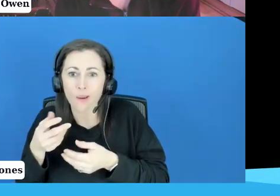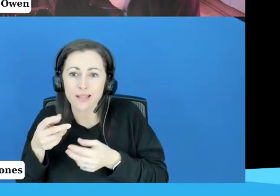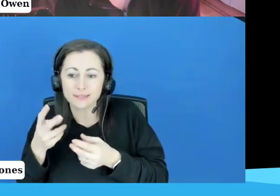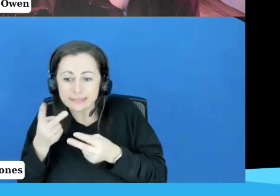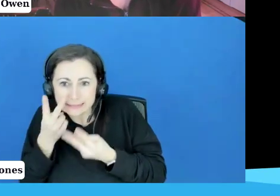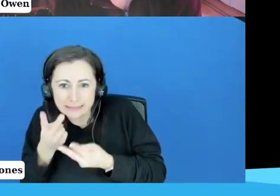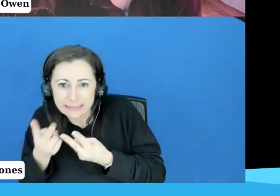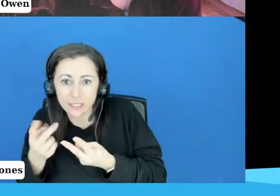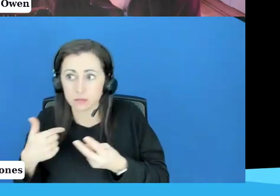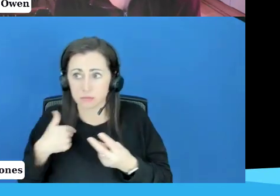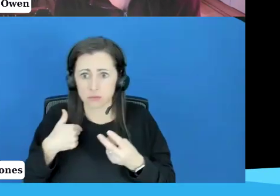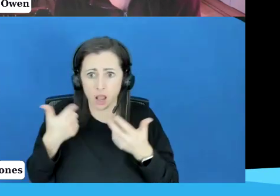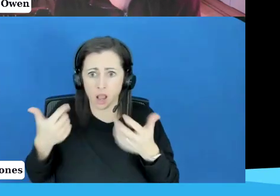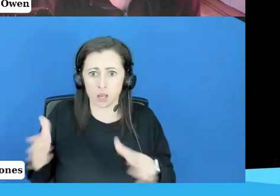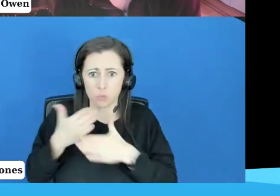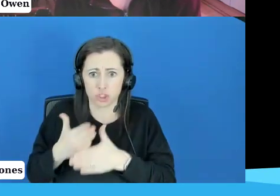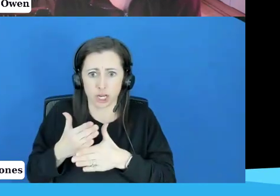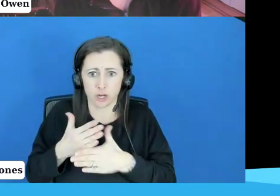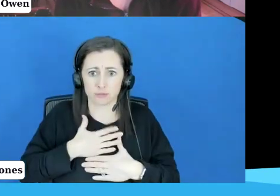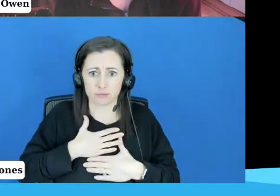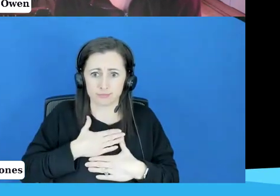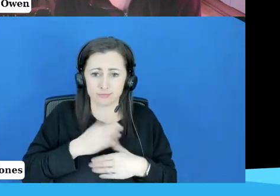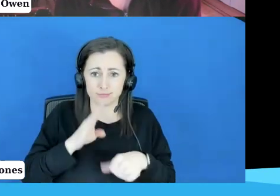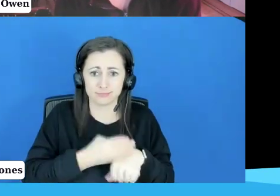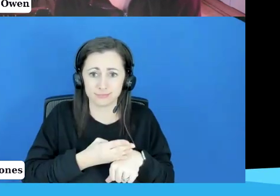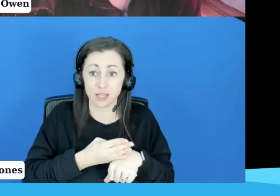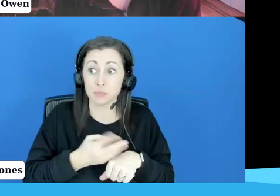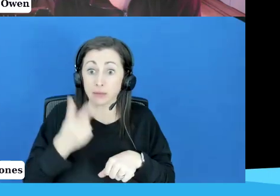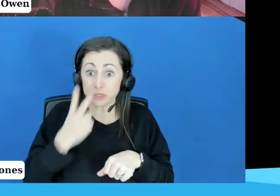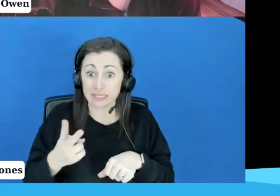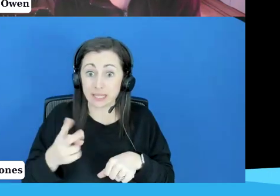So I went through that part of like seeing others pass my baby around.